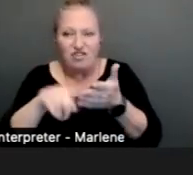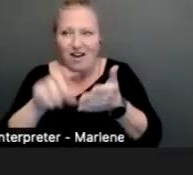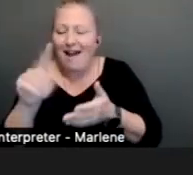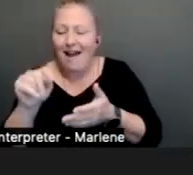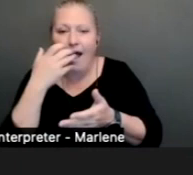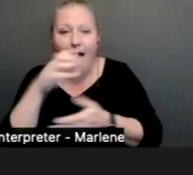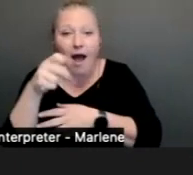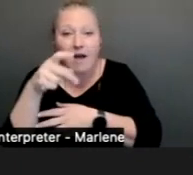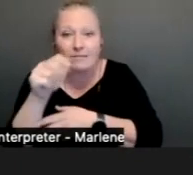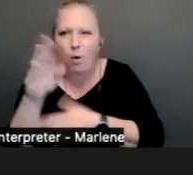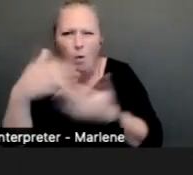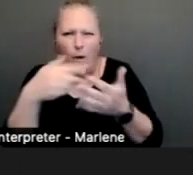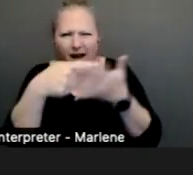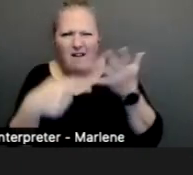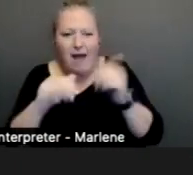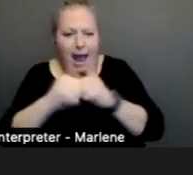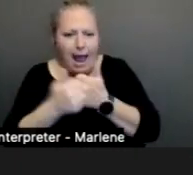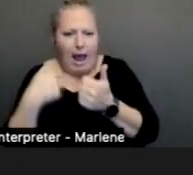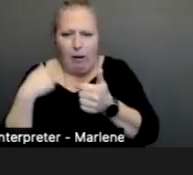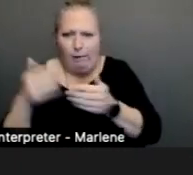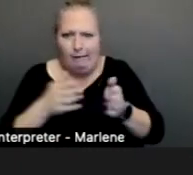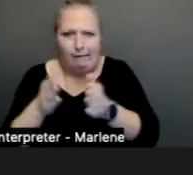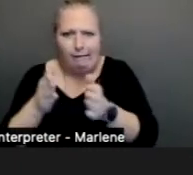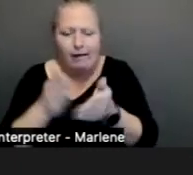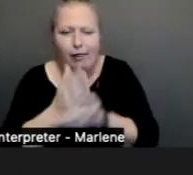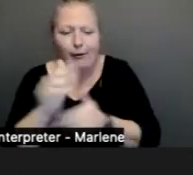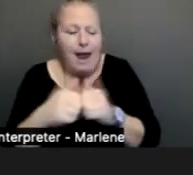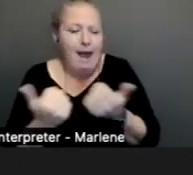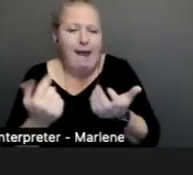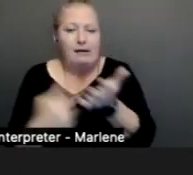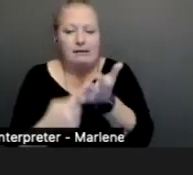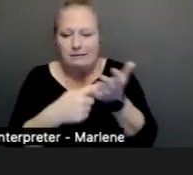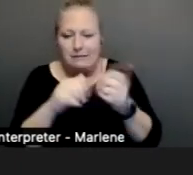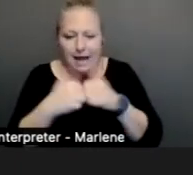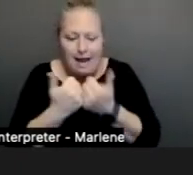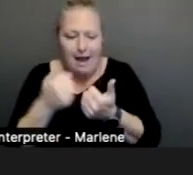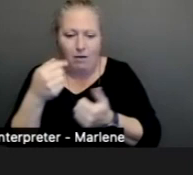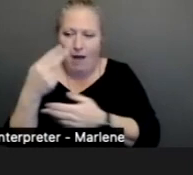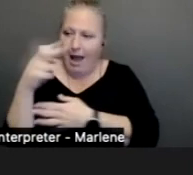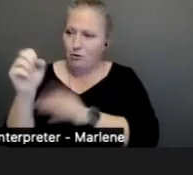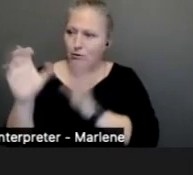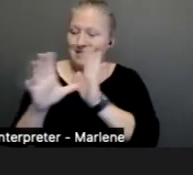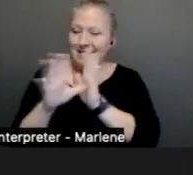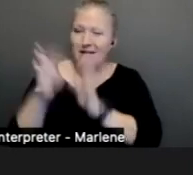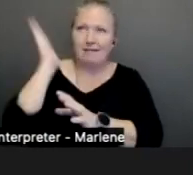do we navigate that? Yeah, talking about the fact as a high school senior way back in the 80s I'm